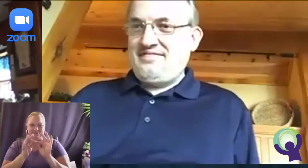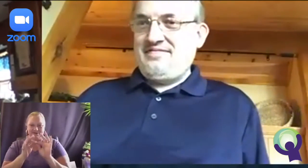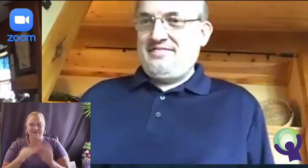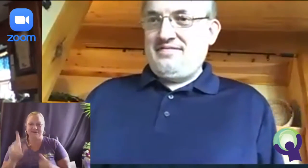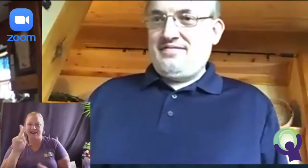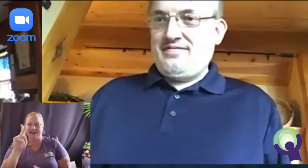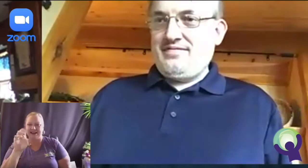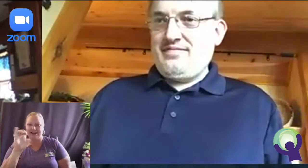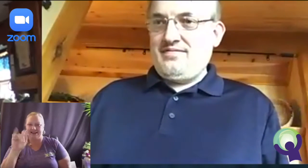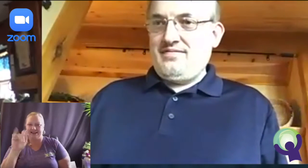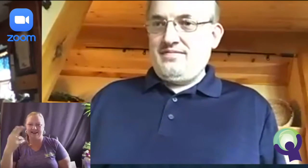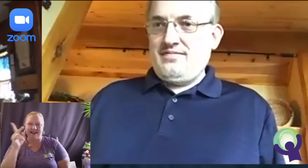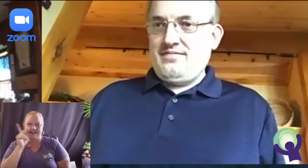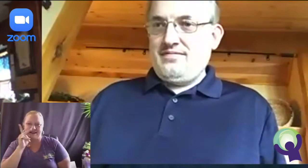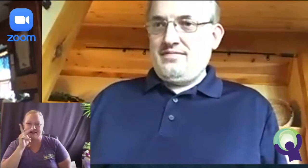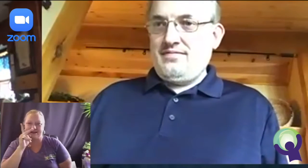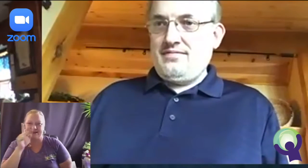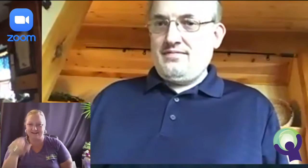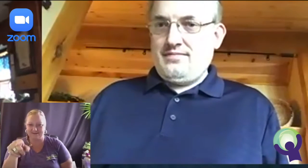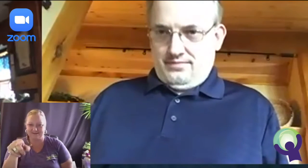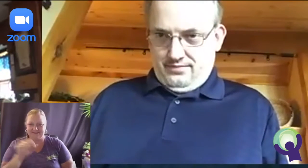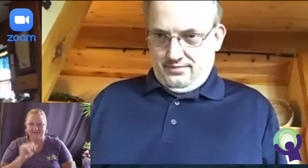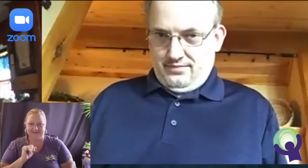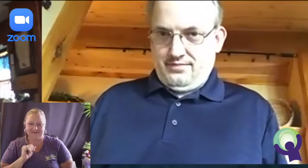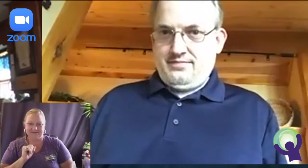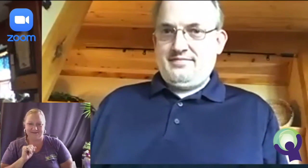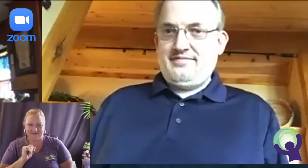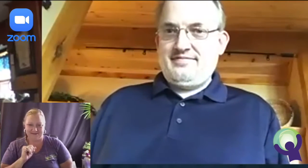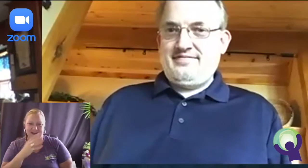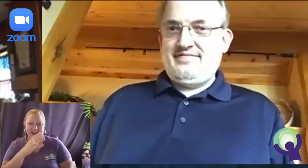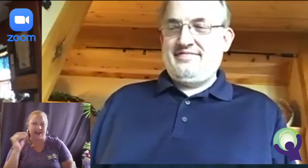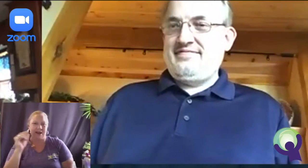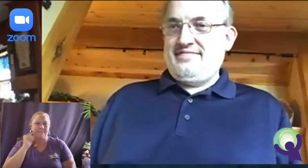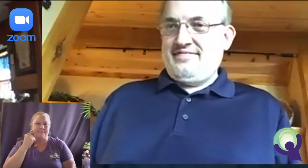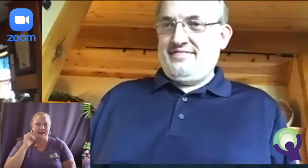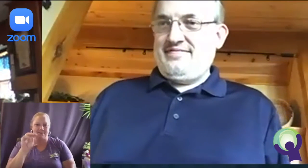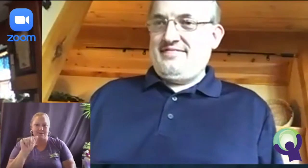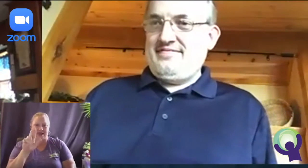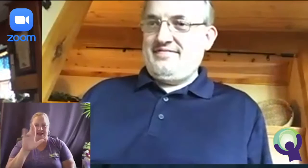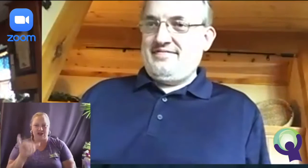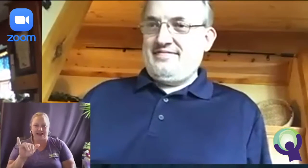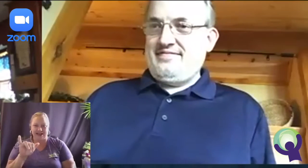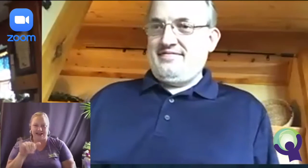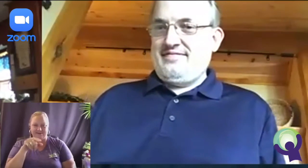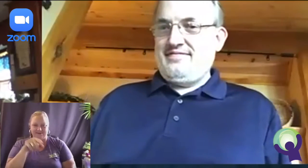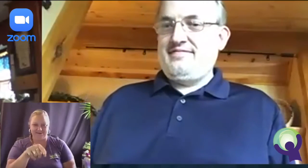All right great, and then we have our two interpreters. We have Keith and we also have Mary.